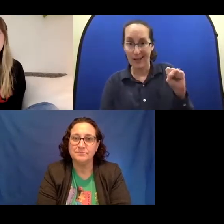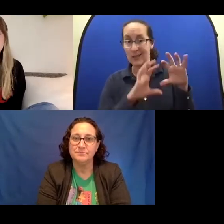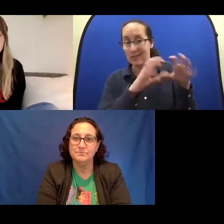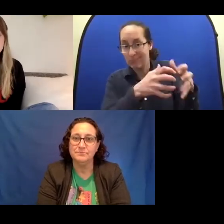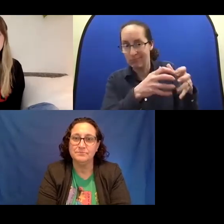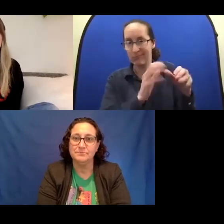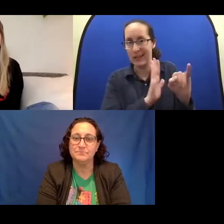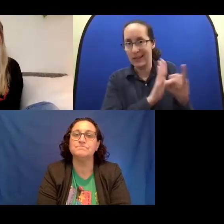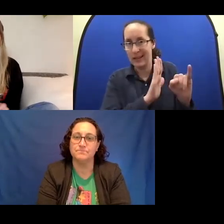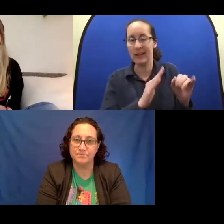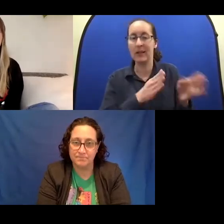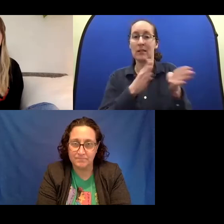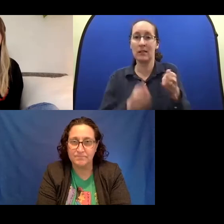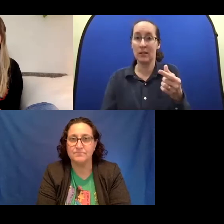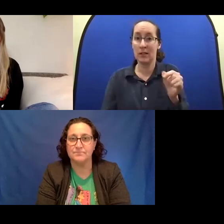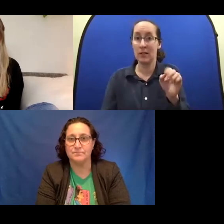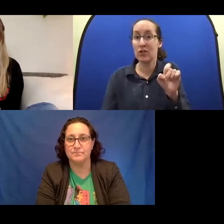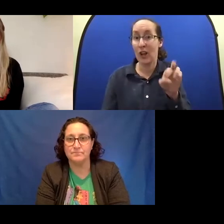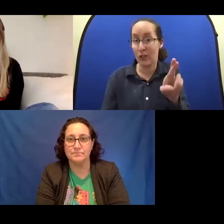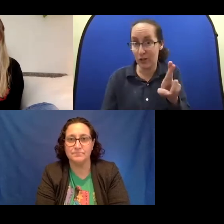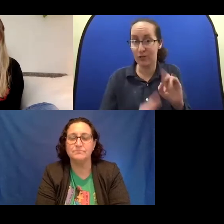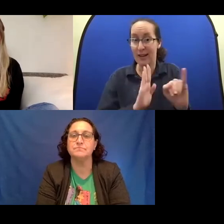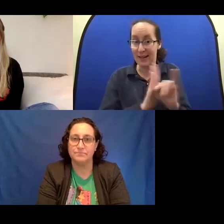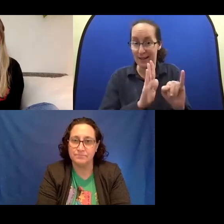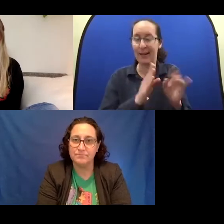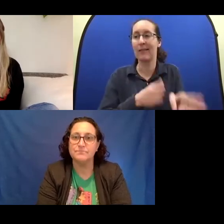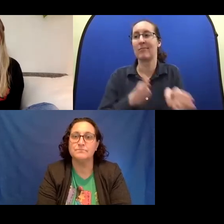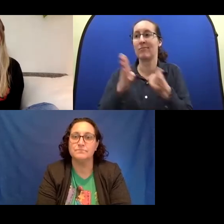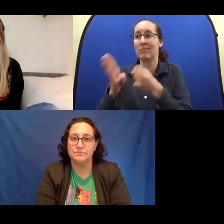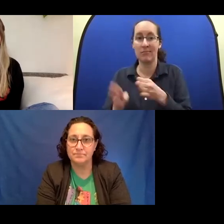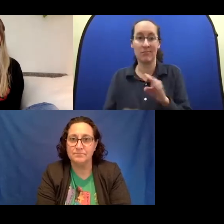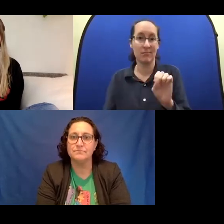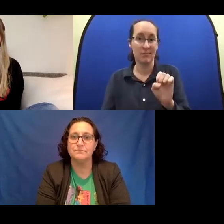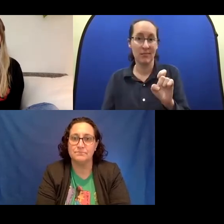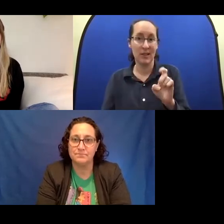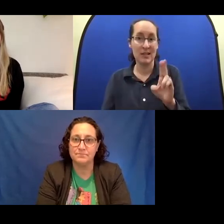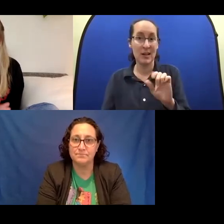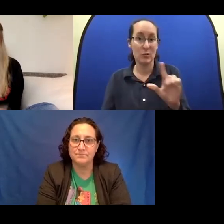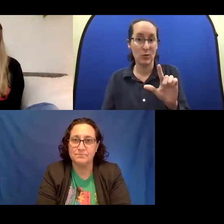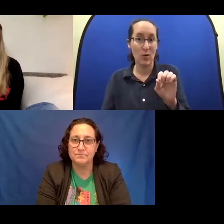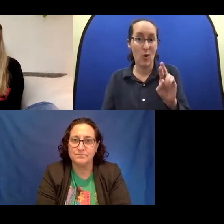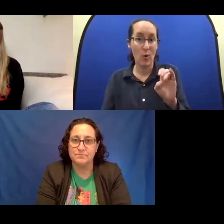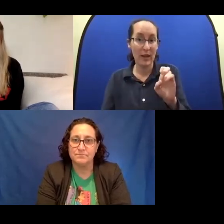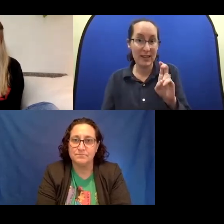identities related to sexual orientation, and I completely agree that a lot of